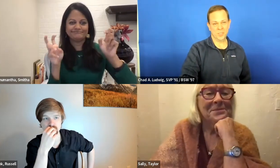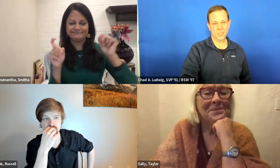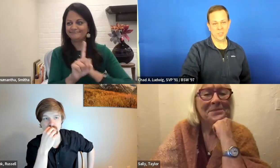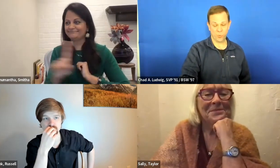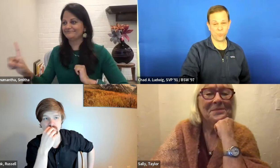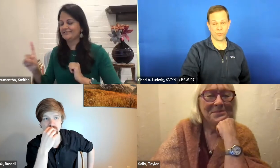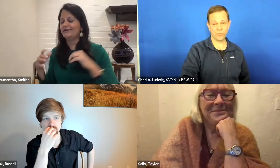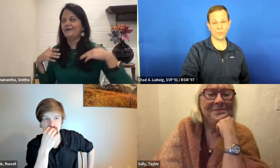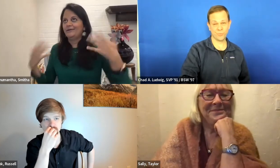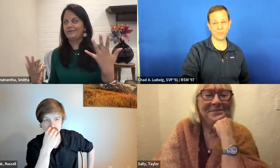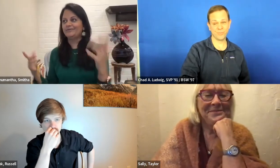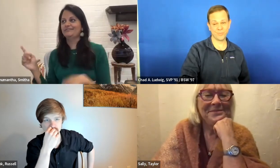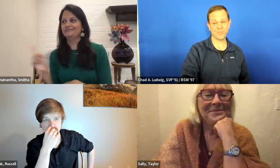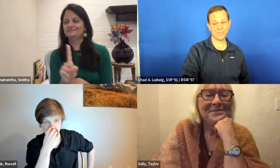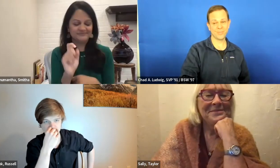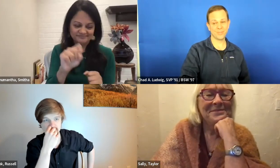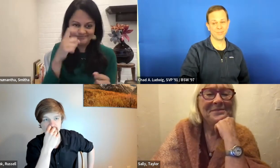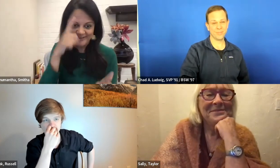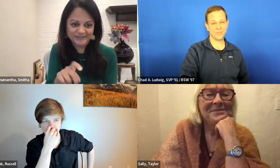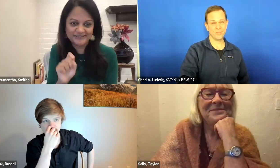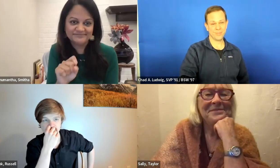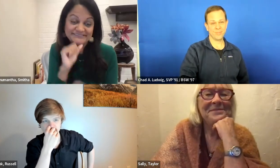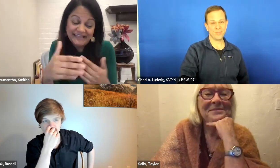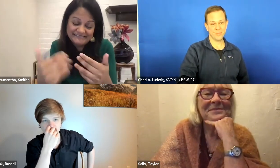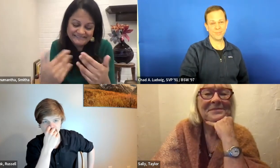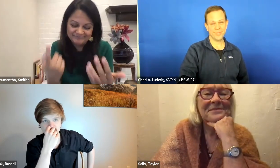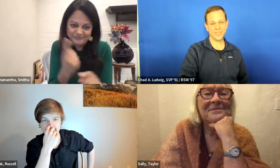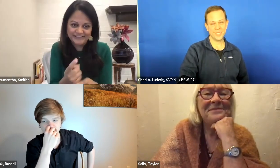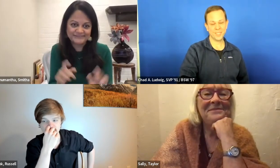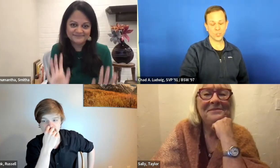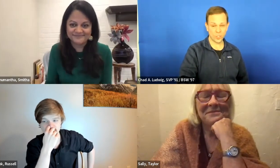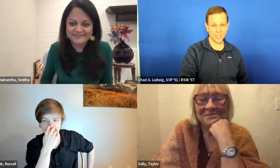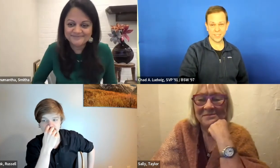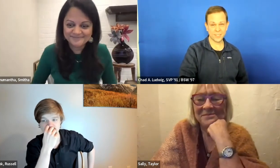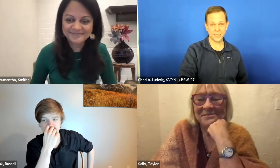and we just have to take a timeout, go take a breath, and then come back. I absolutely agree with you, Chad.